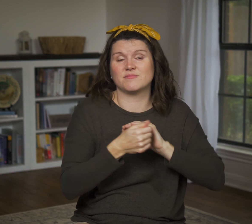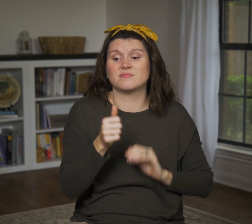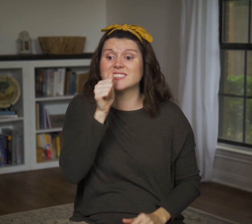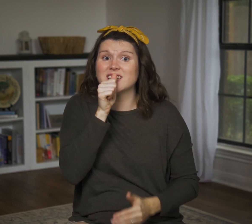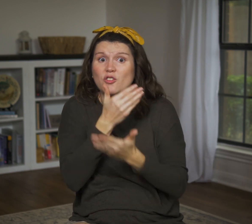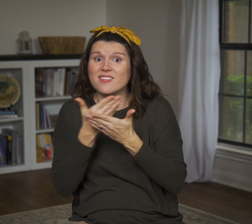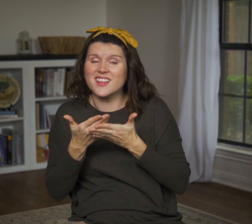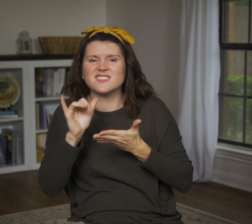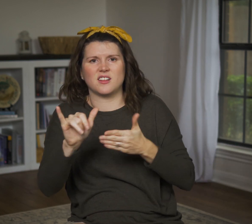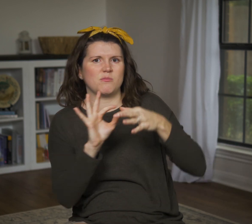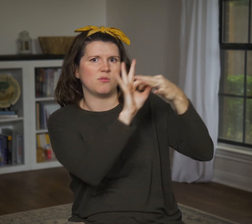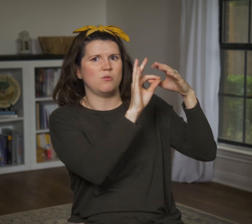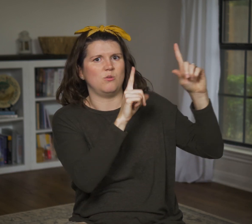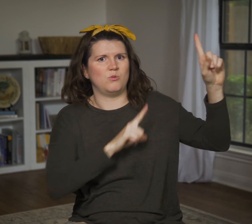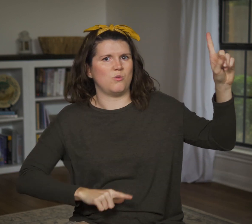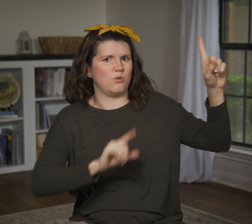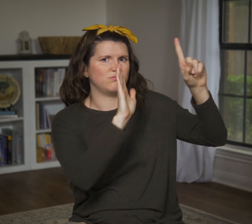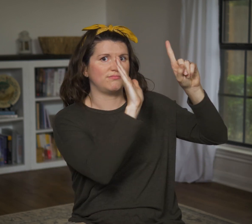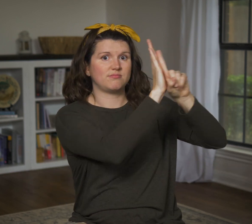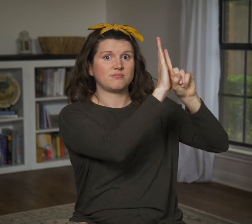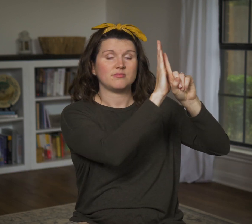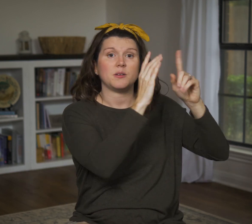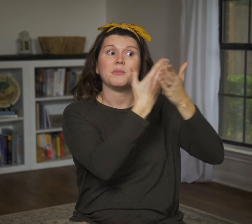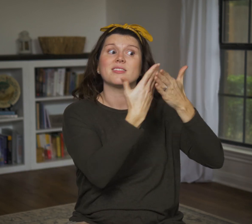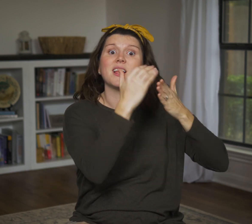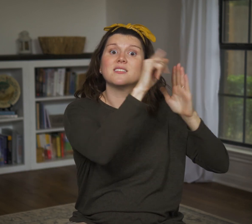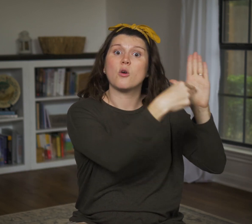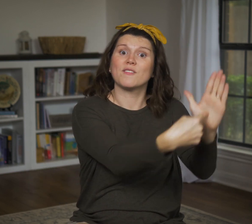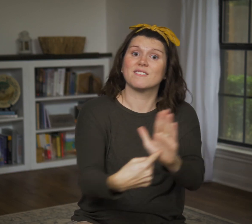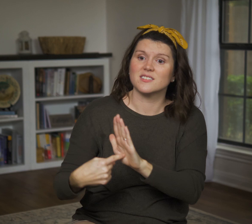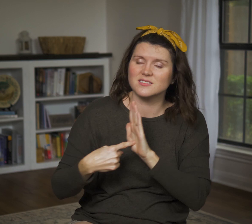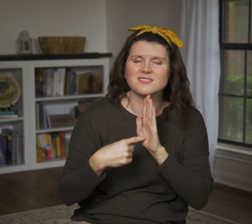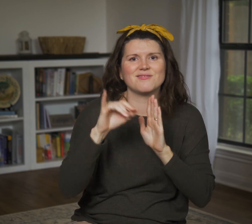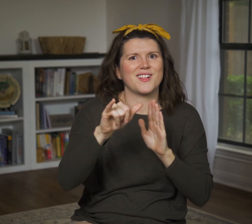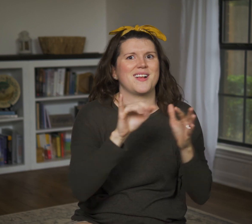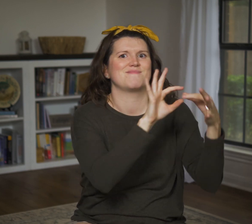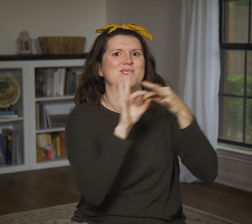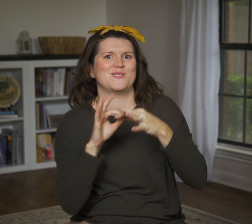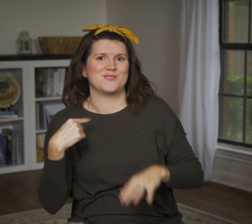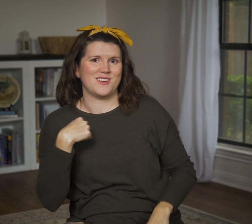“The secret things belong to the Lord our God, but the things that are revealed belong to us